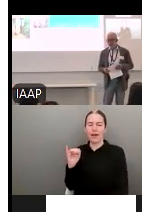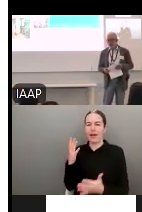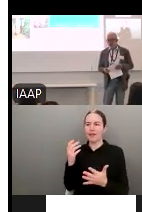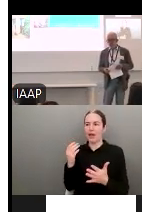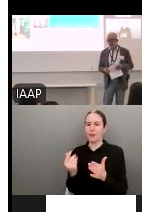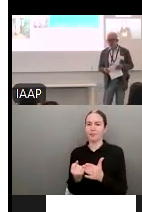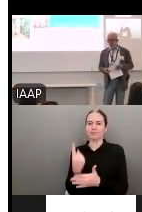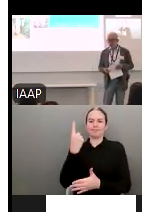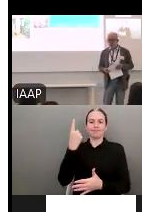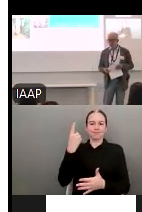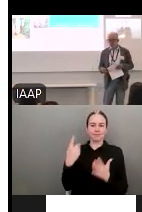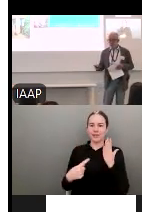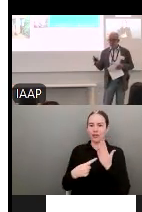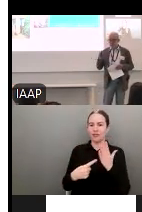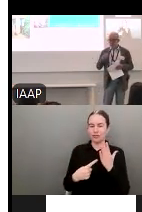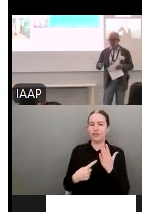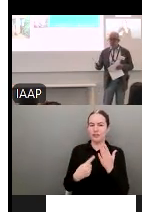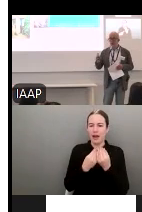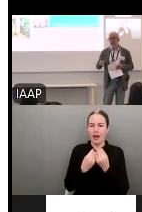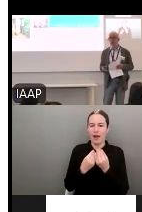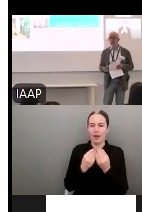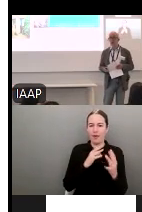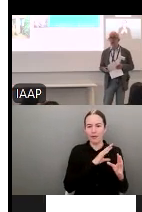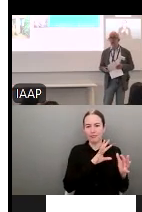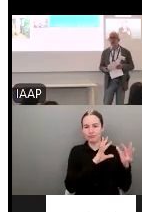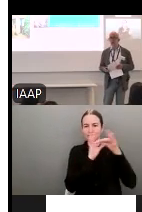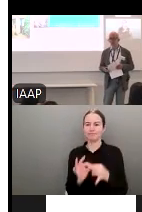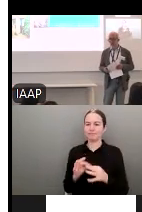So we also published several, the report,